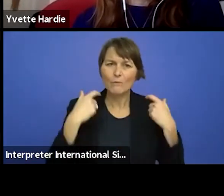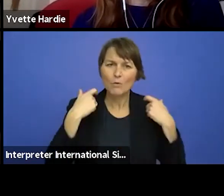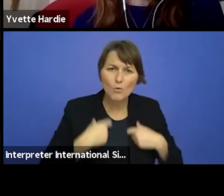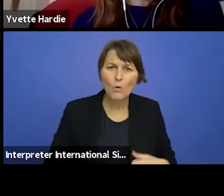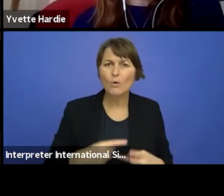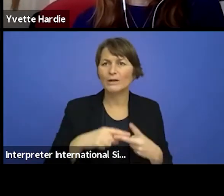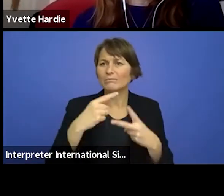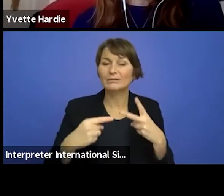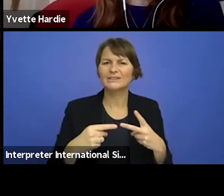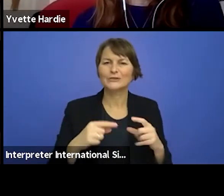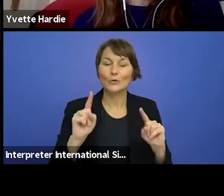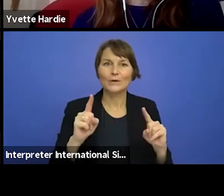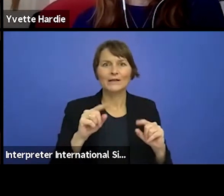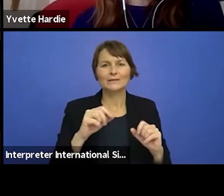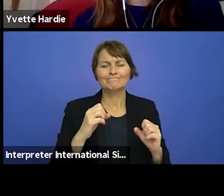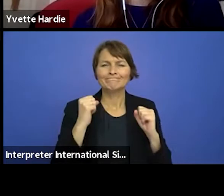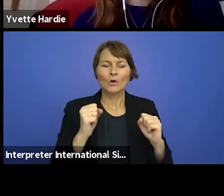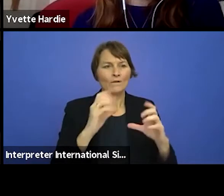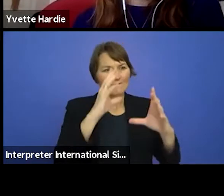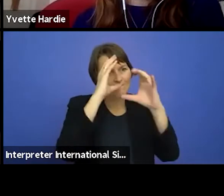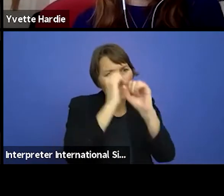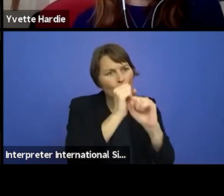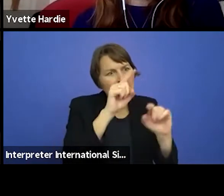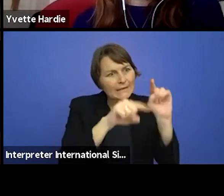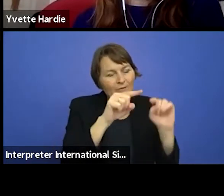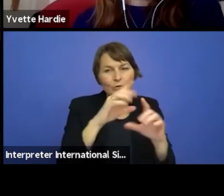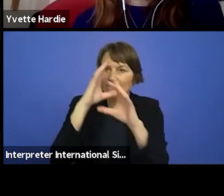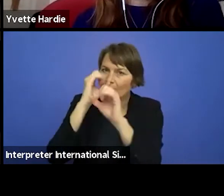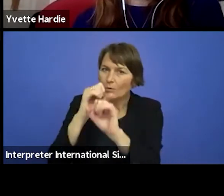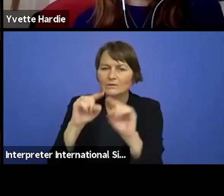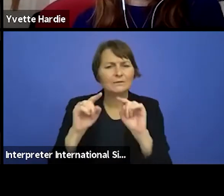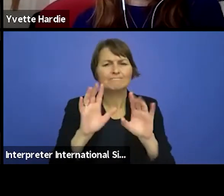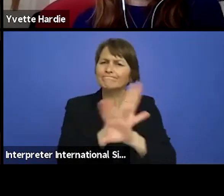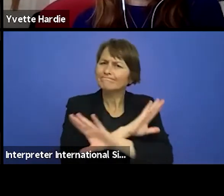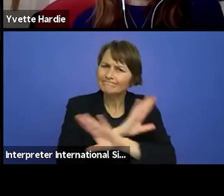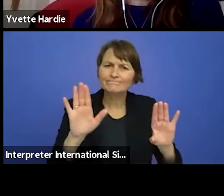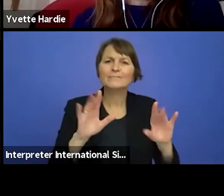know. I mean, I think some things they have to, we have to start to normalize in the good sense